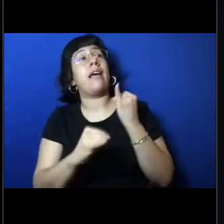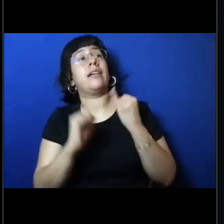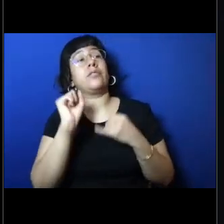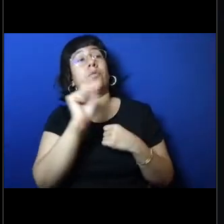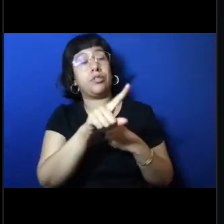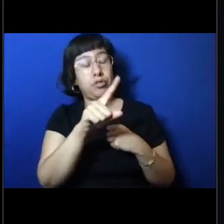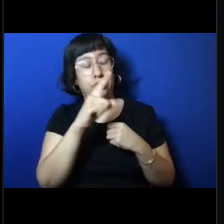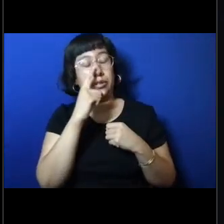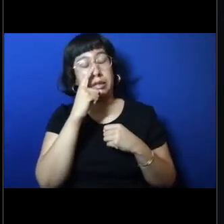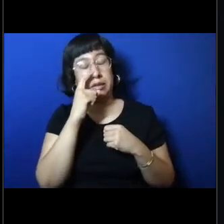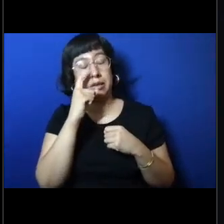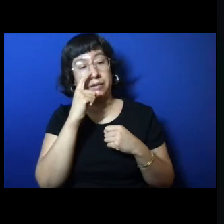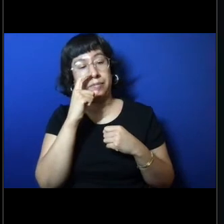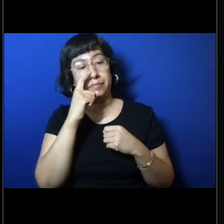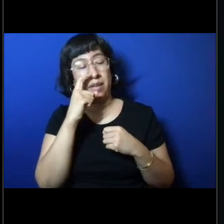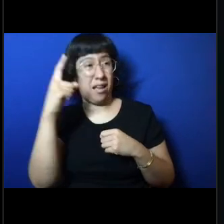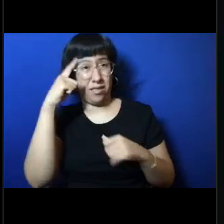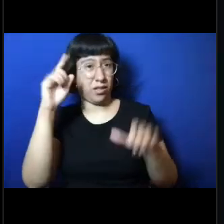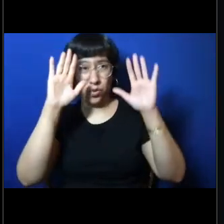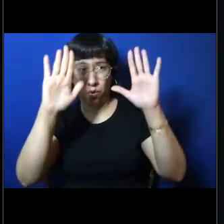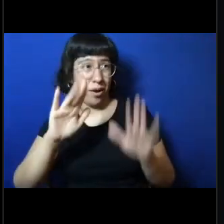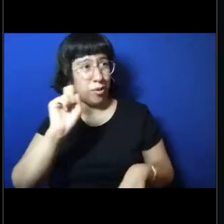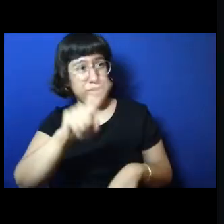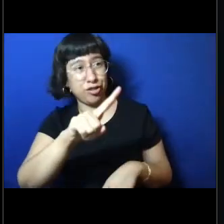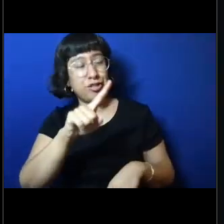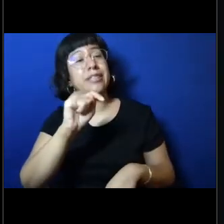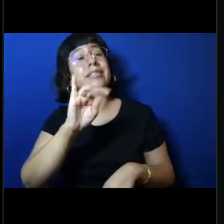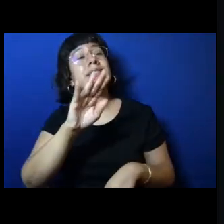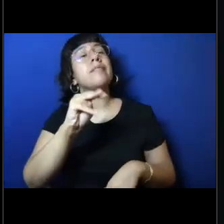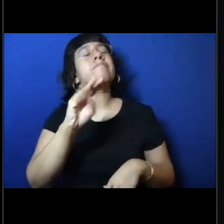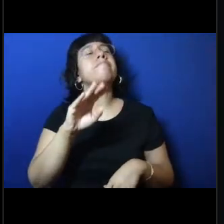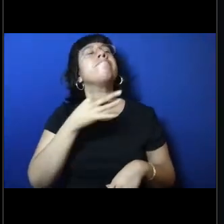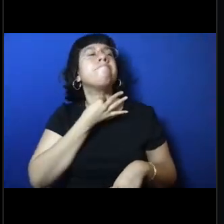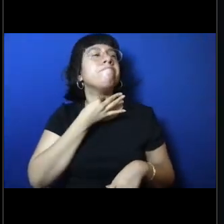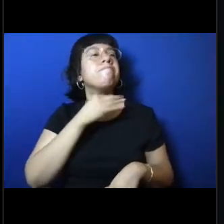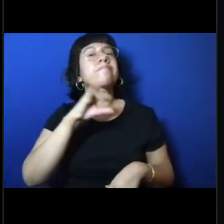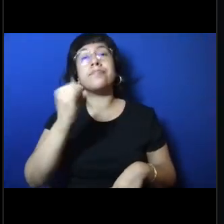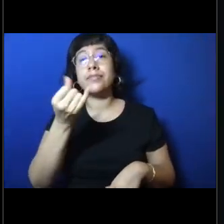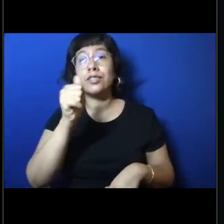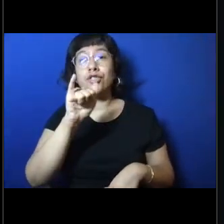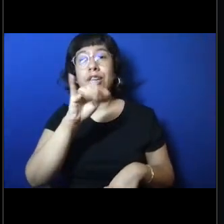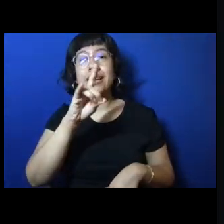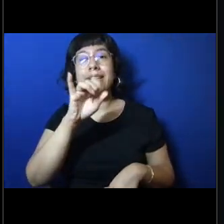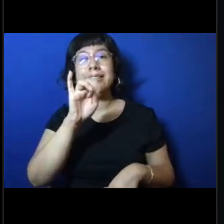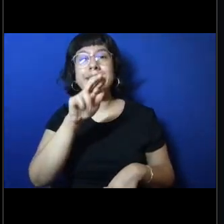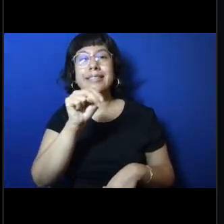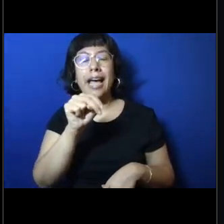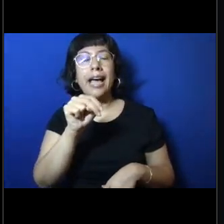which I think this is a great question for you, Tim. Jayden wants to know how many satellites do you launch in a year?